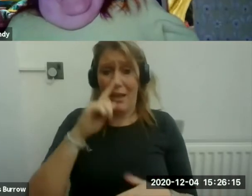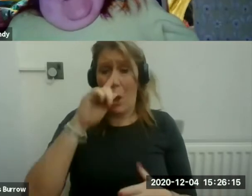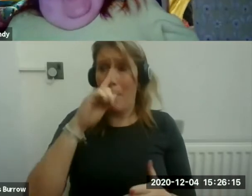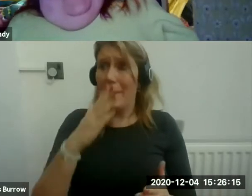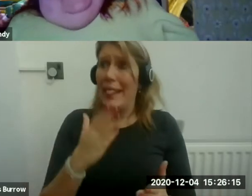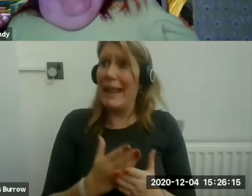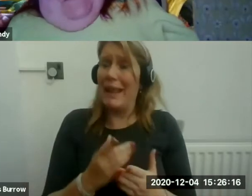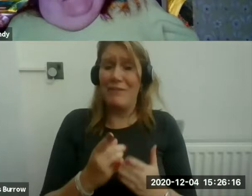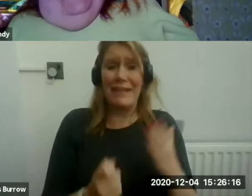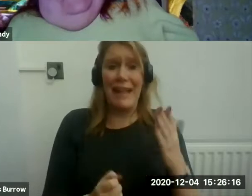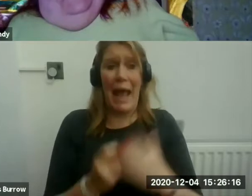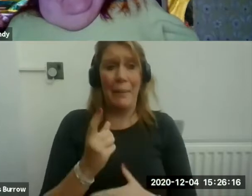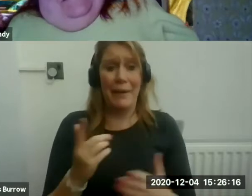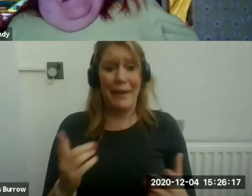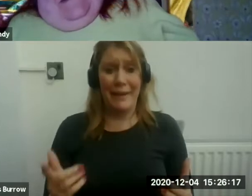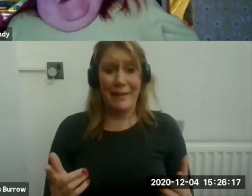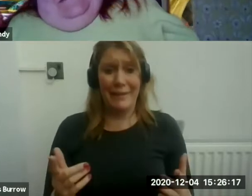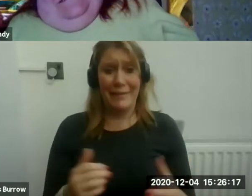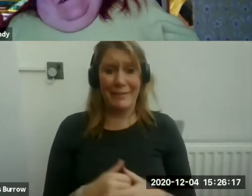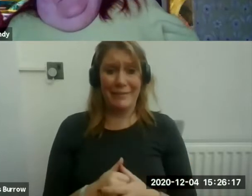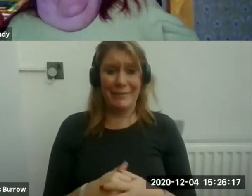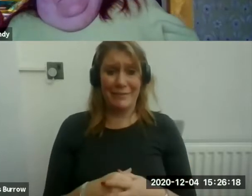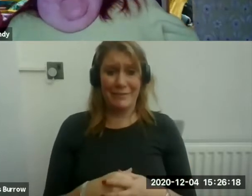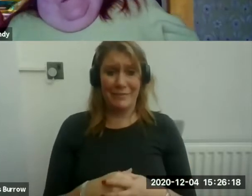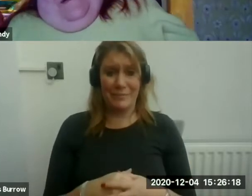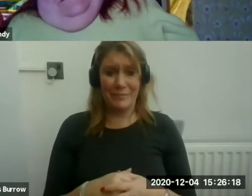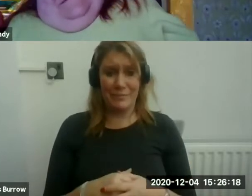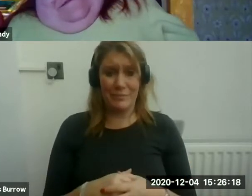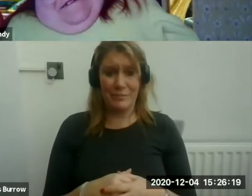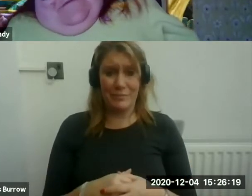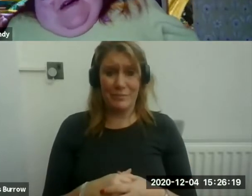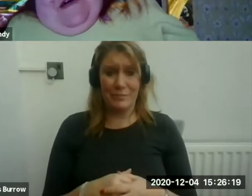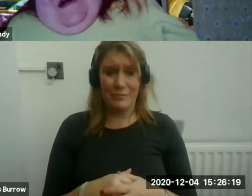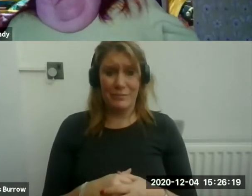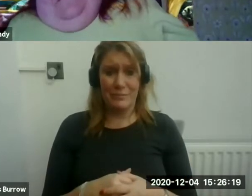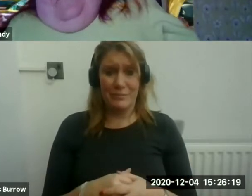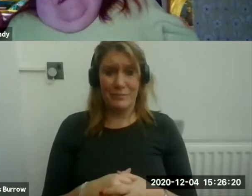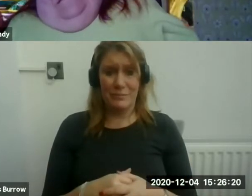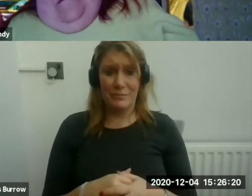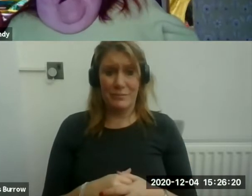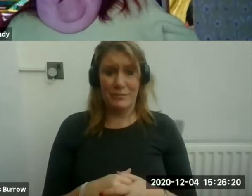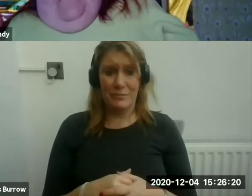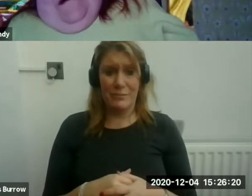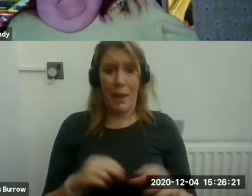Blanche. I really liked the character